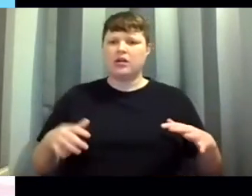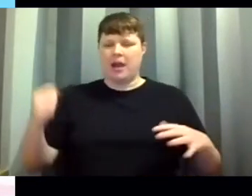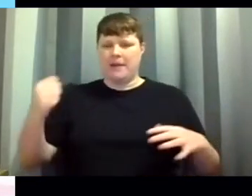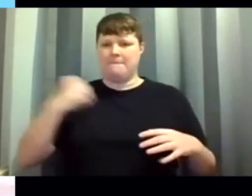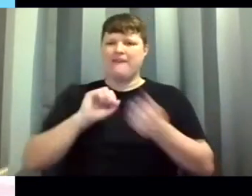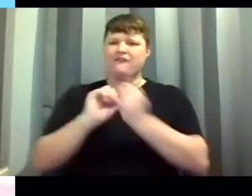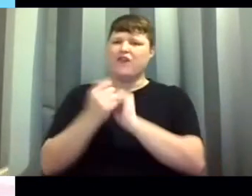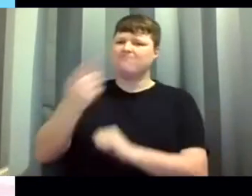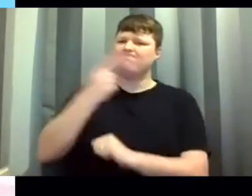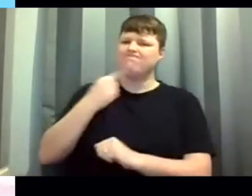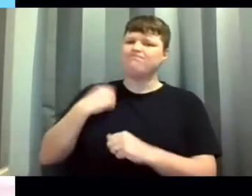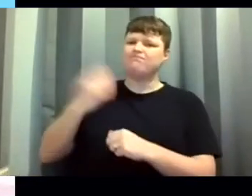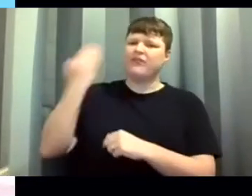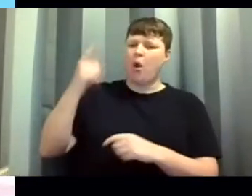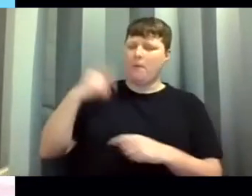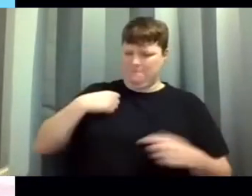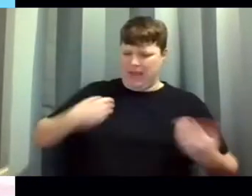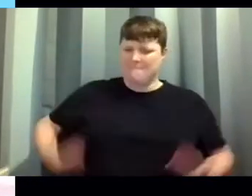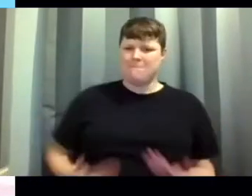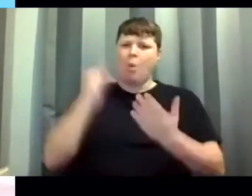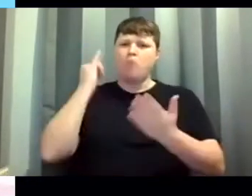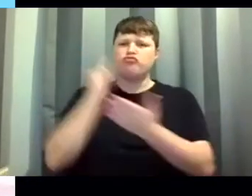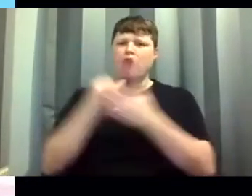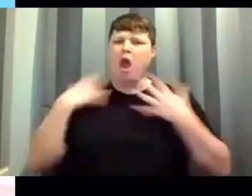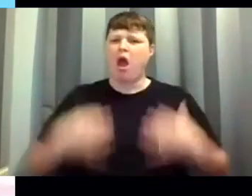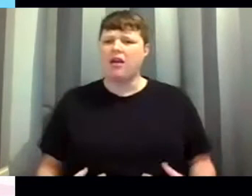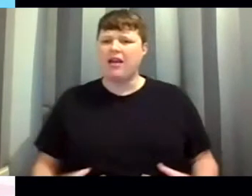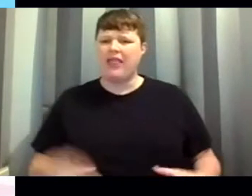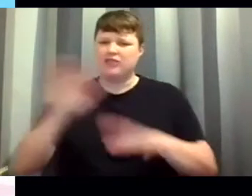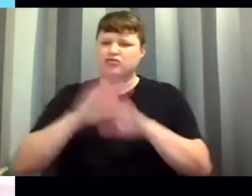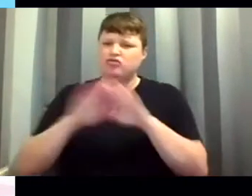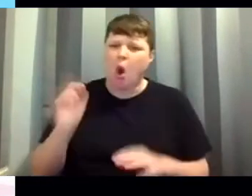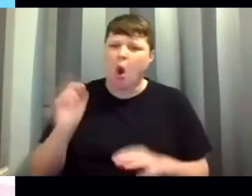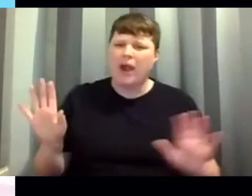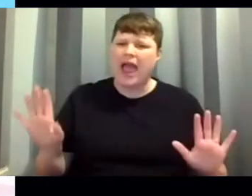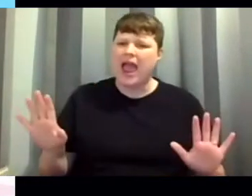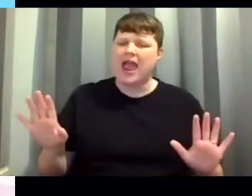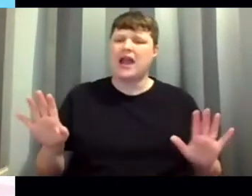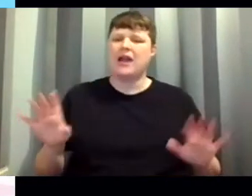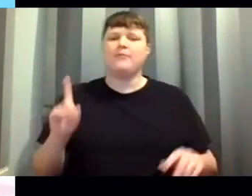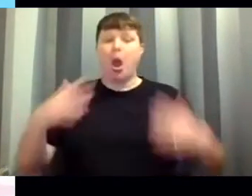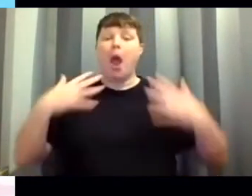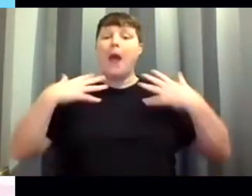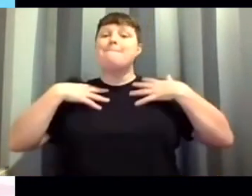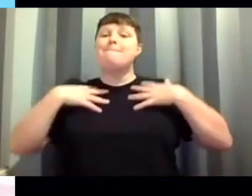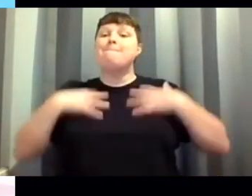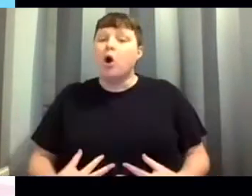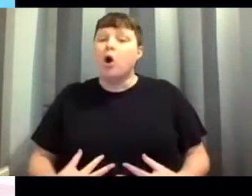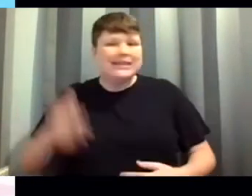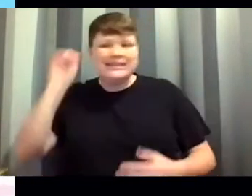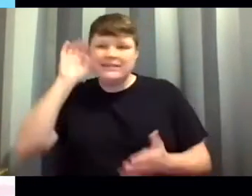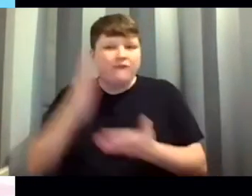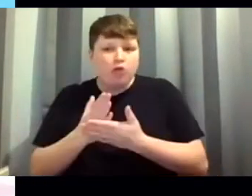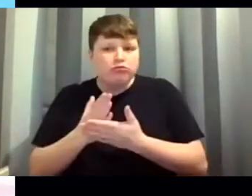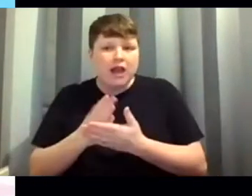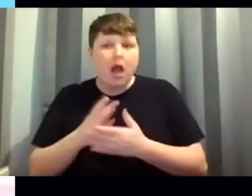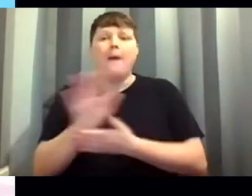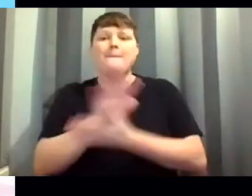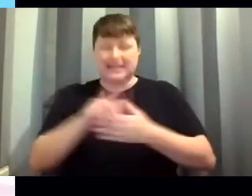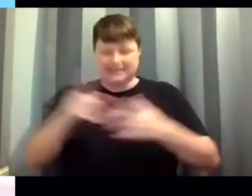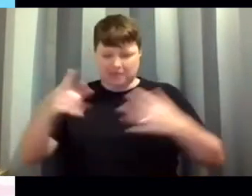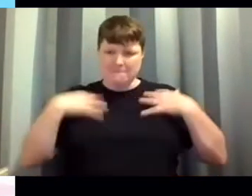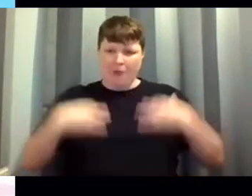it was not okay. Then there's bodily dysphoria: your body shape, in particular, and your size; and